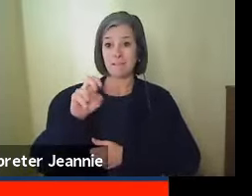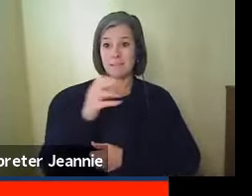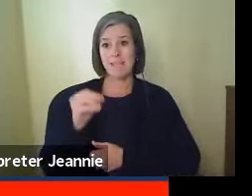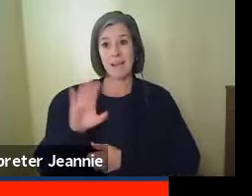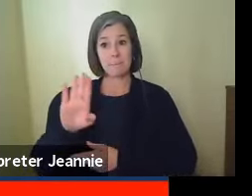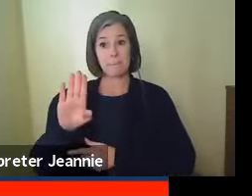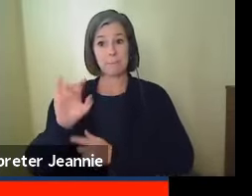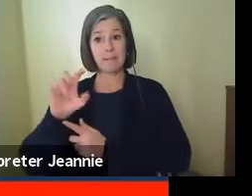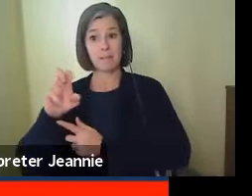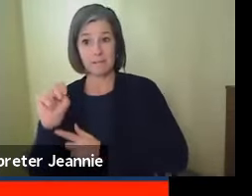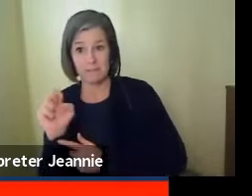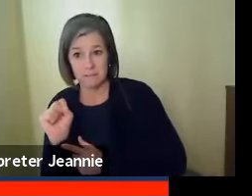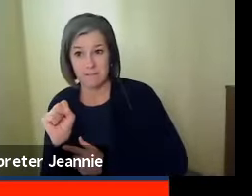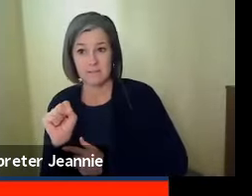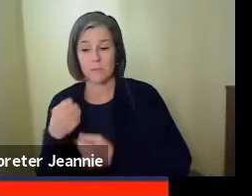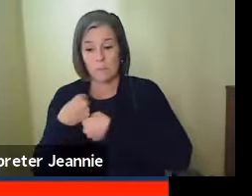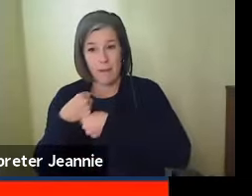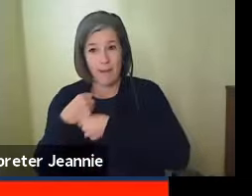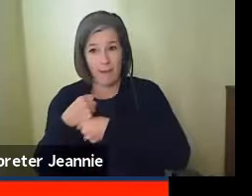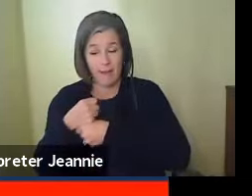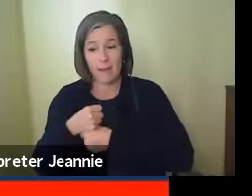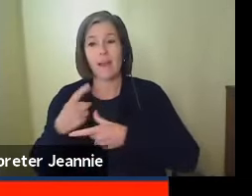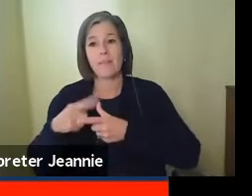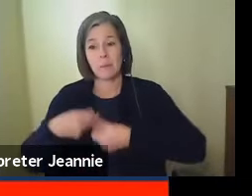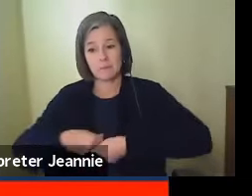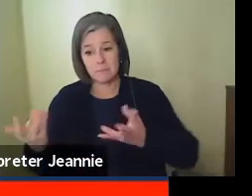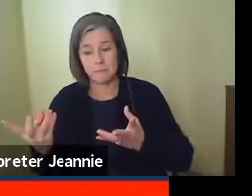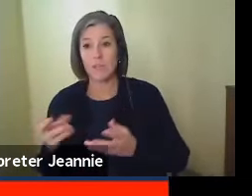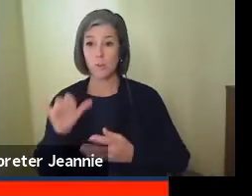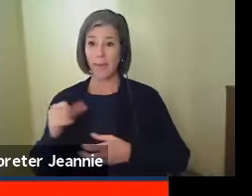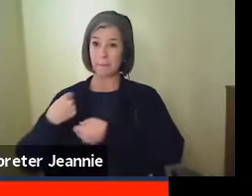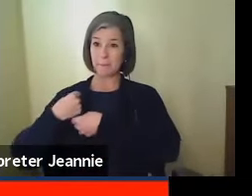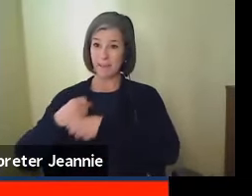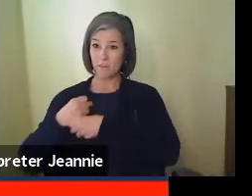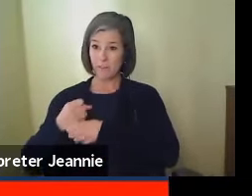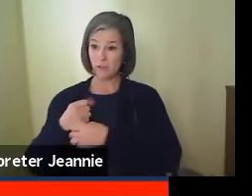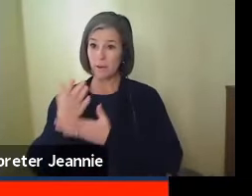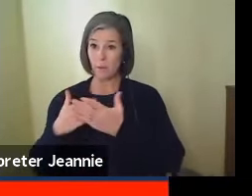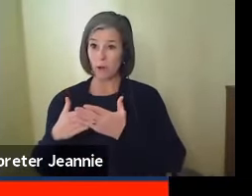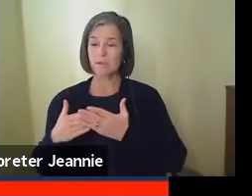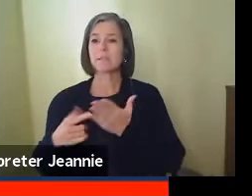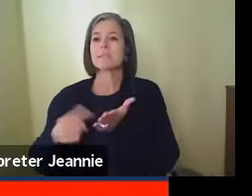that out and it's that part that manufacturing part that can take years to be successful.